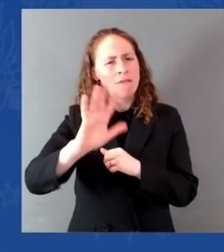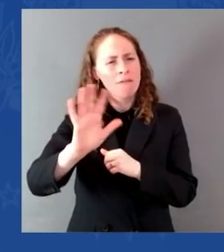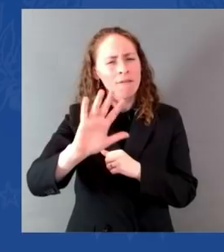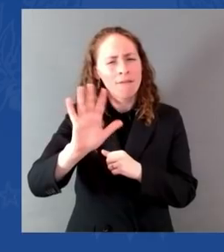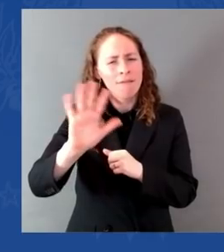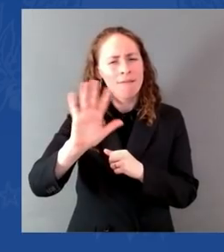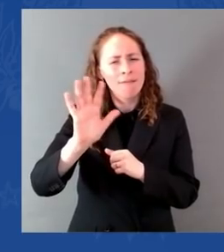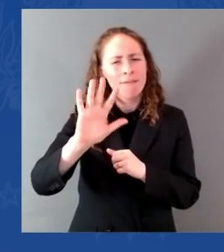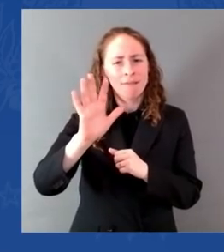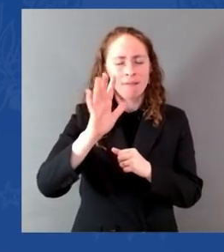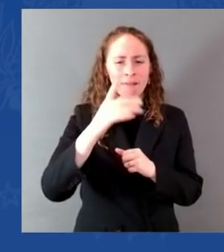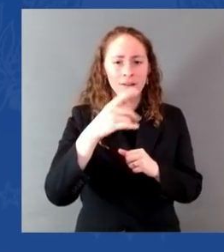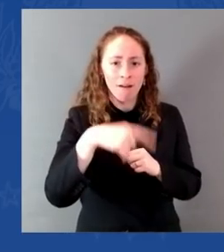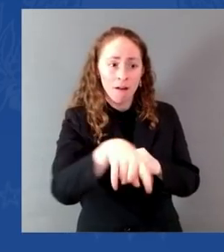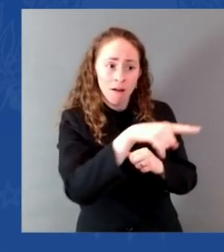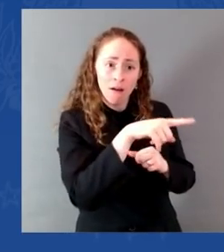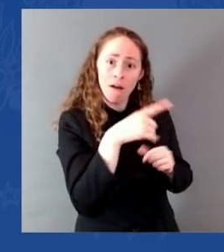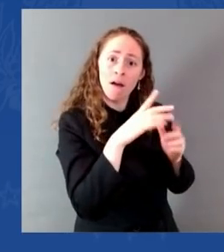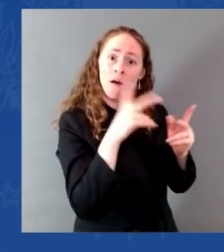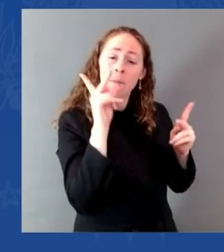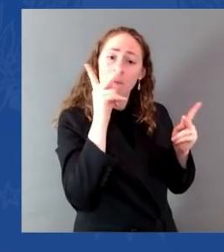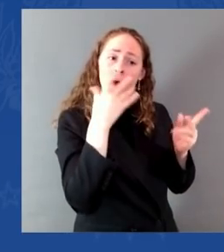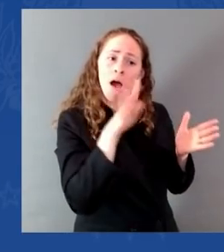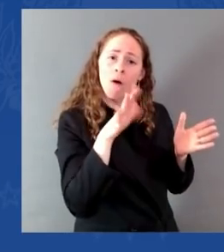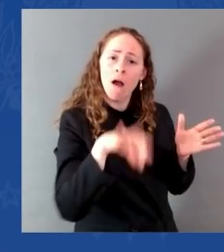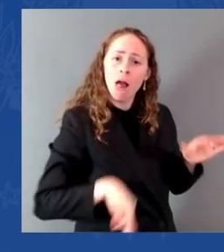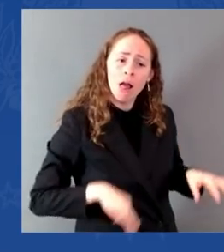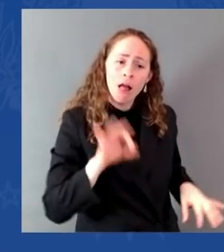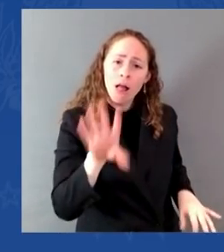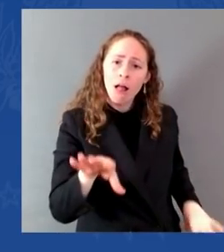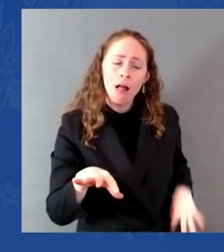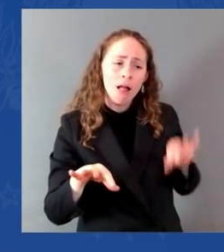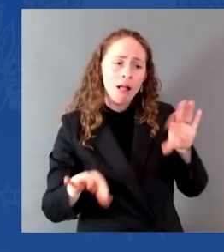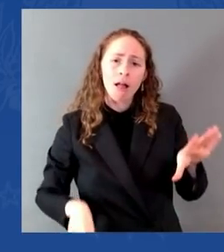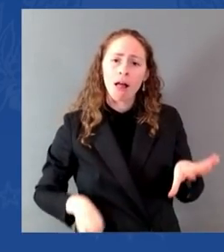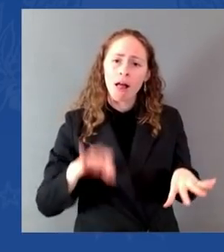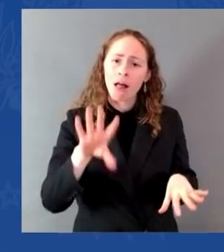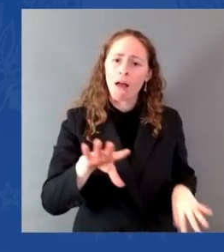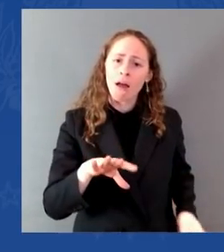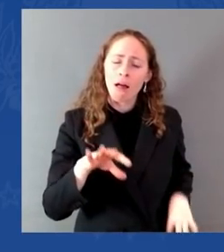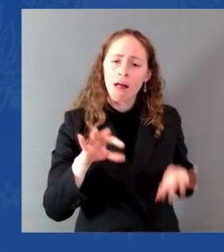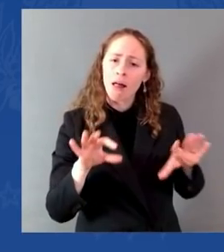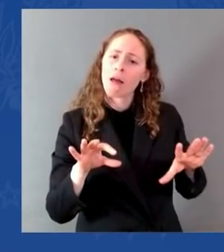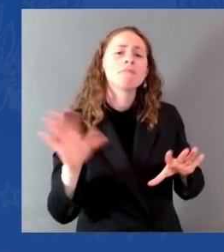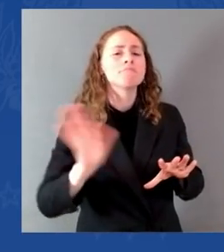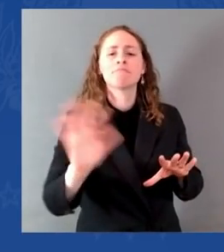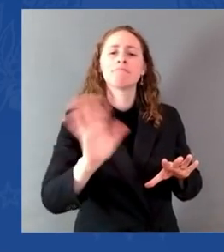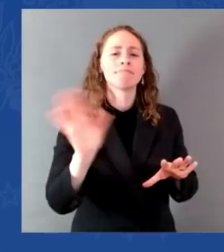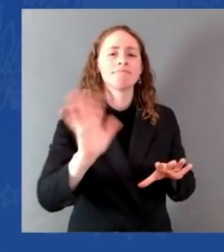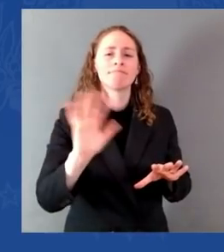you're not going to have your taxes go up one single penny. Not a cent. And guess what else?